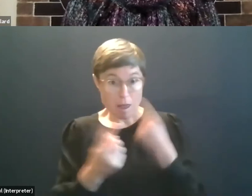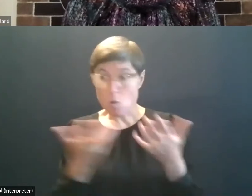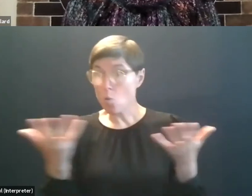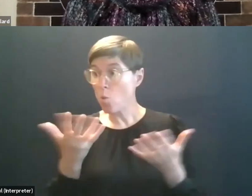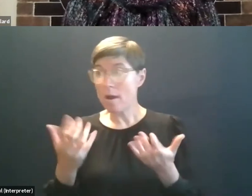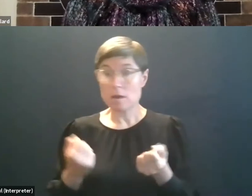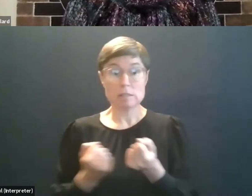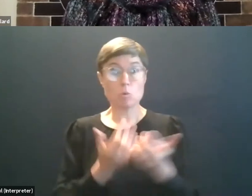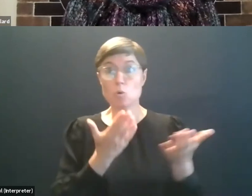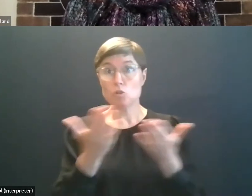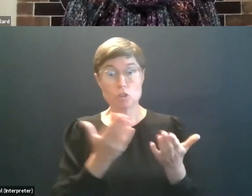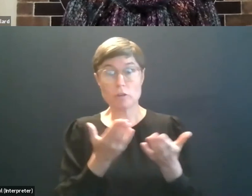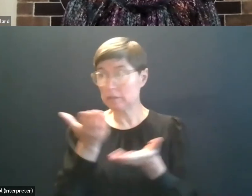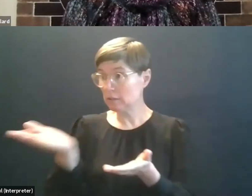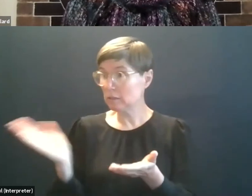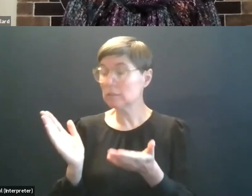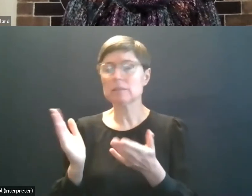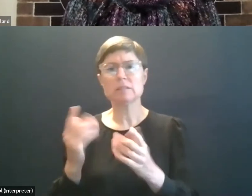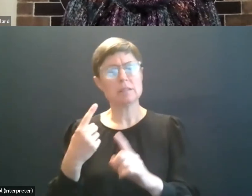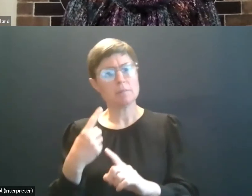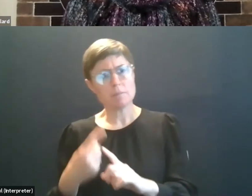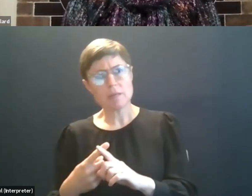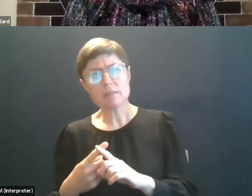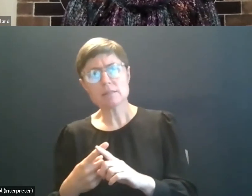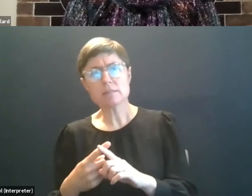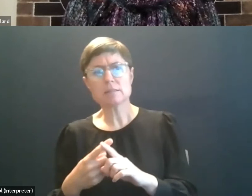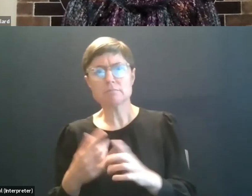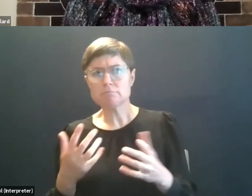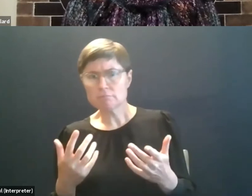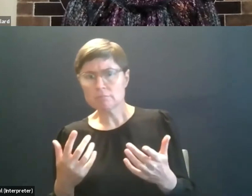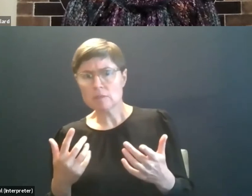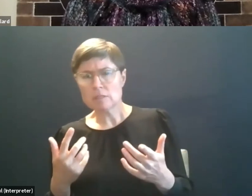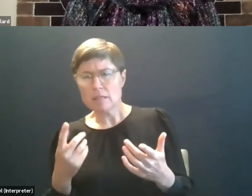that we've got but how they might need to flex to the individual needs and experiences